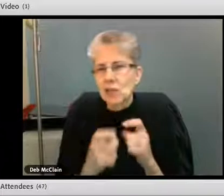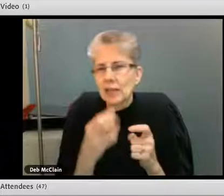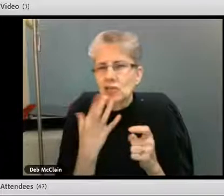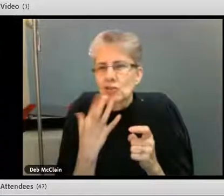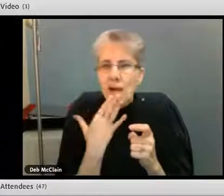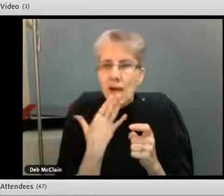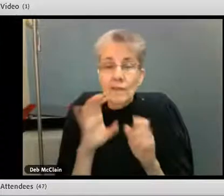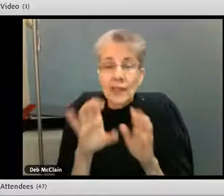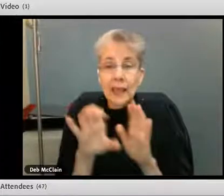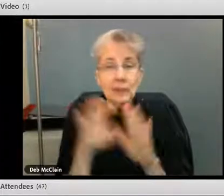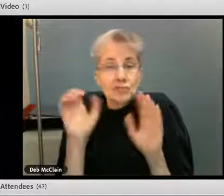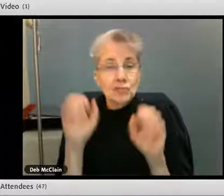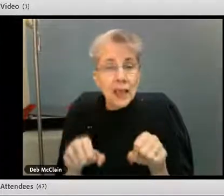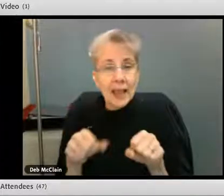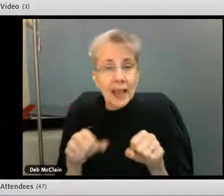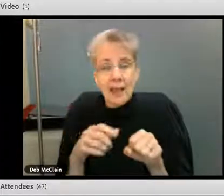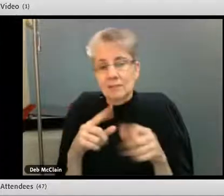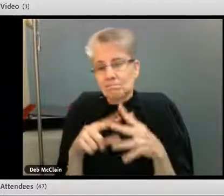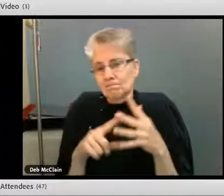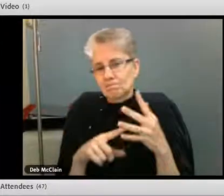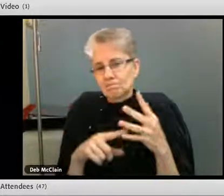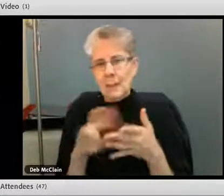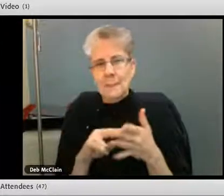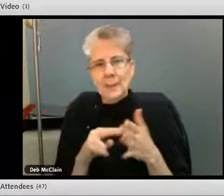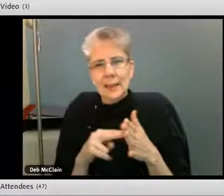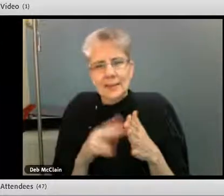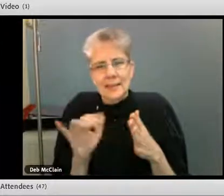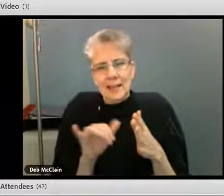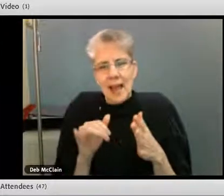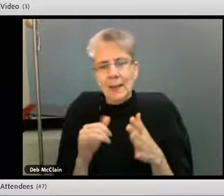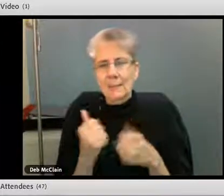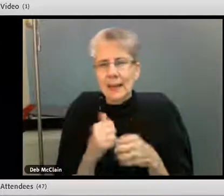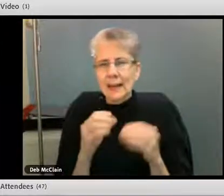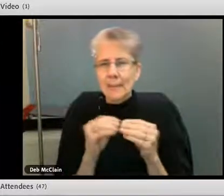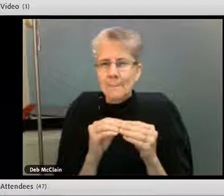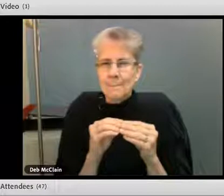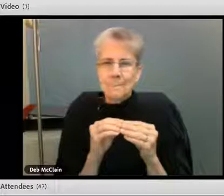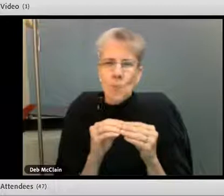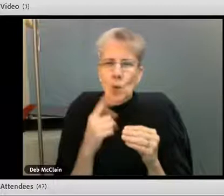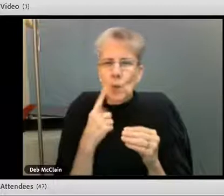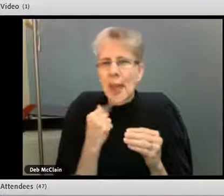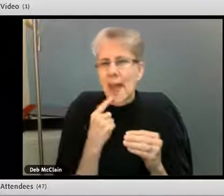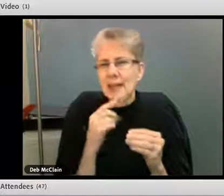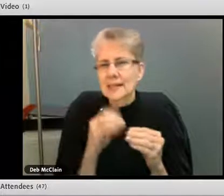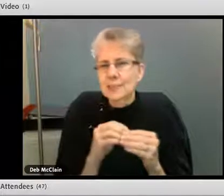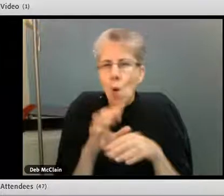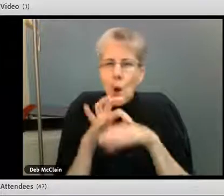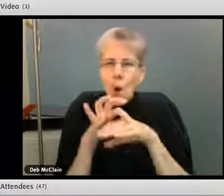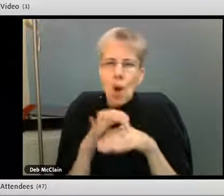That means we get more earth tones, more reds, and it gives a different effect. If you think about what this photo might look like